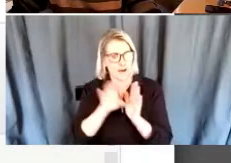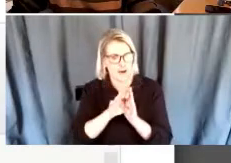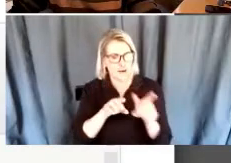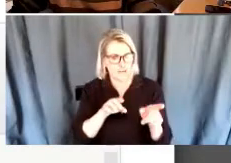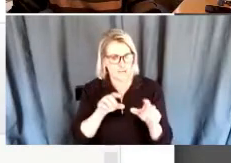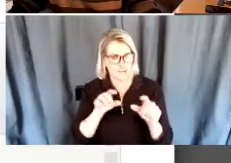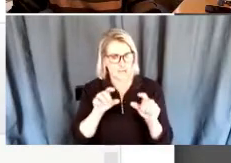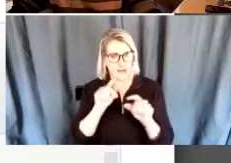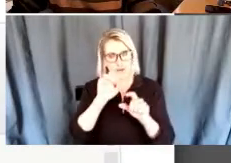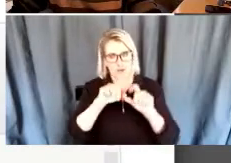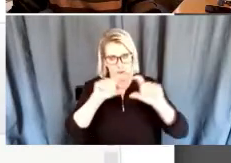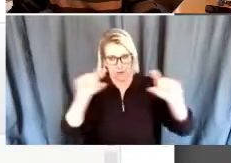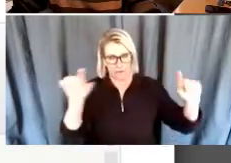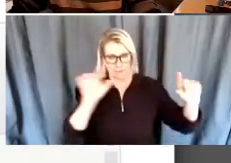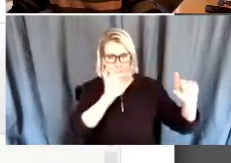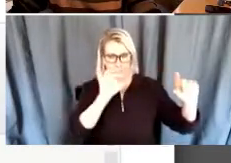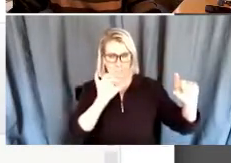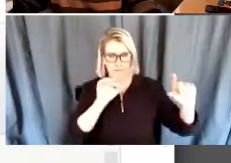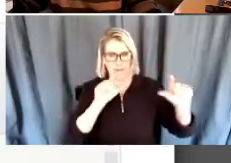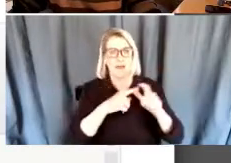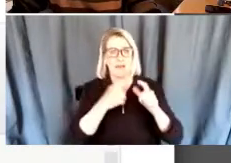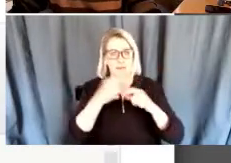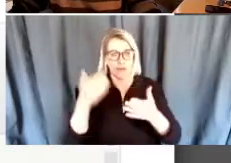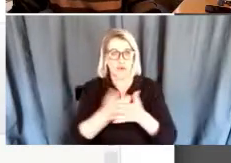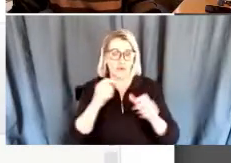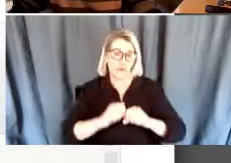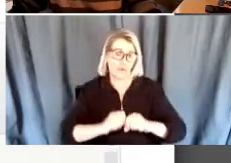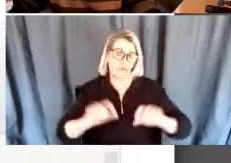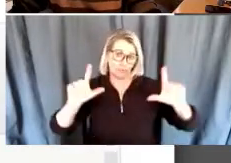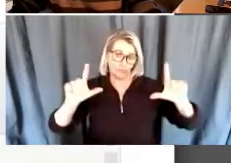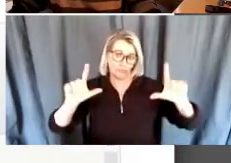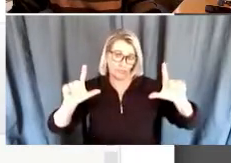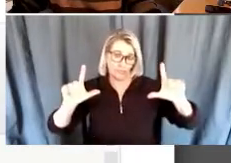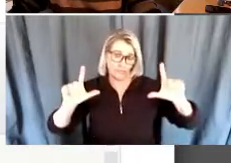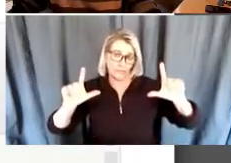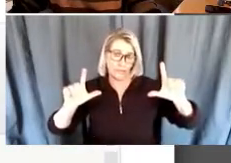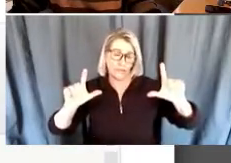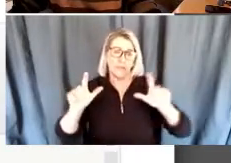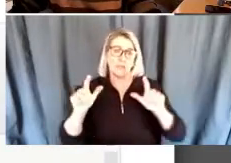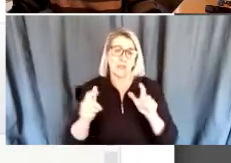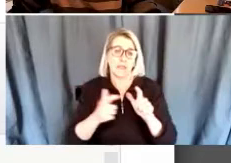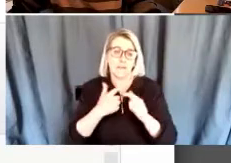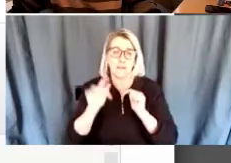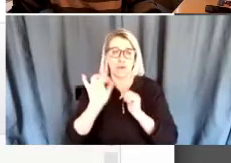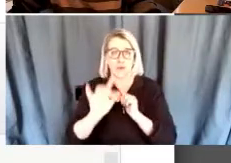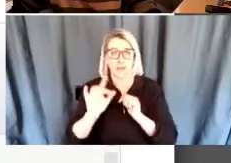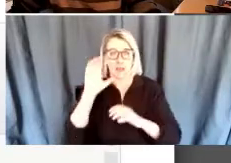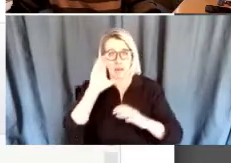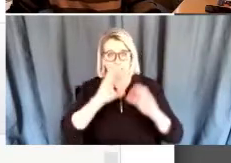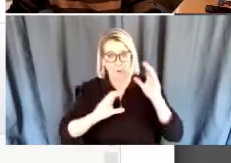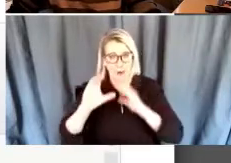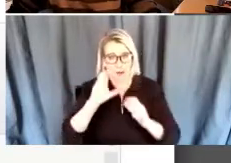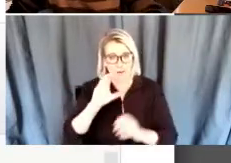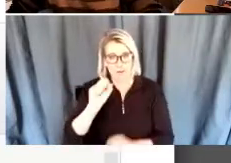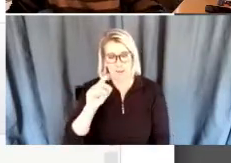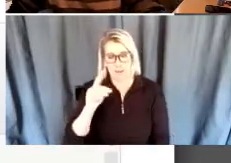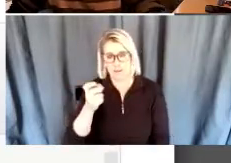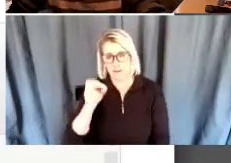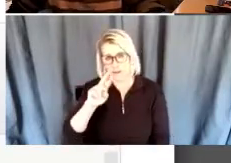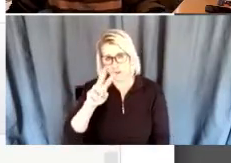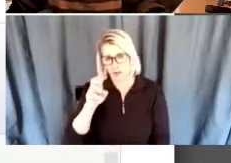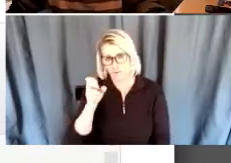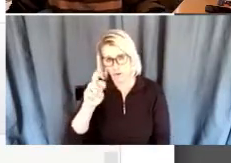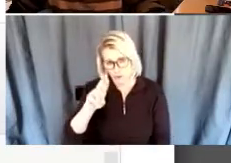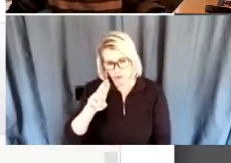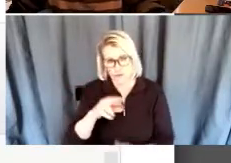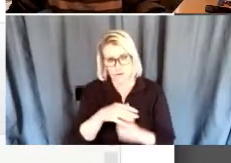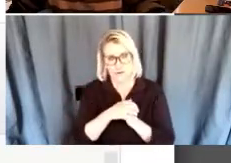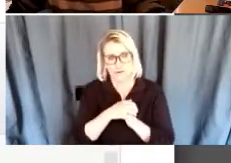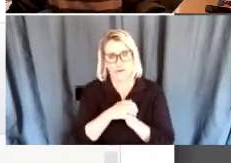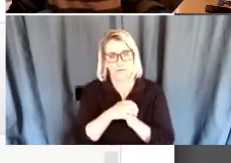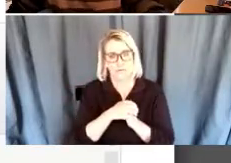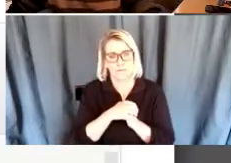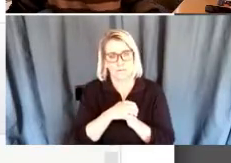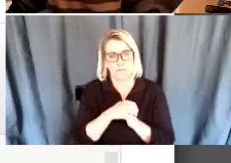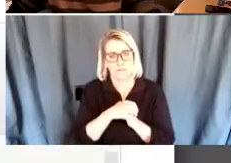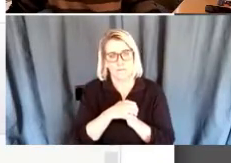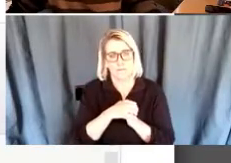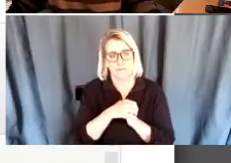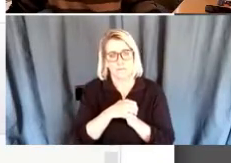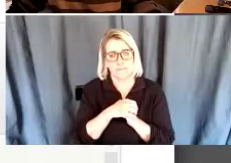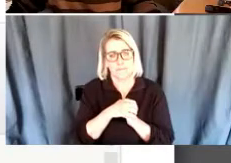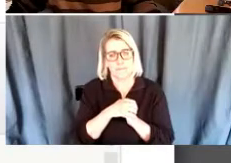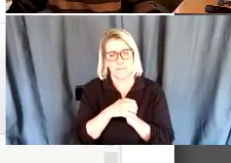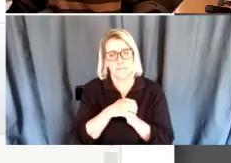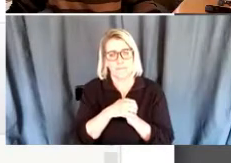then a new window pops up and then you click BROWSE SERVER. If you recall, to upload documents